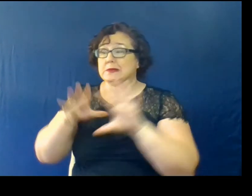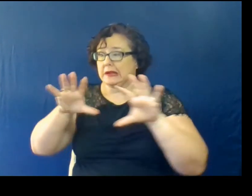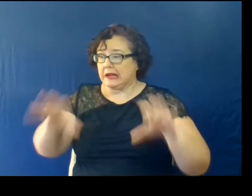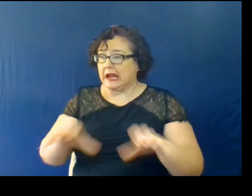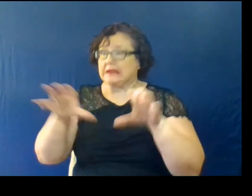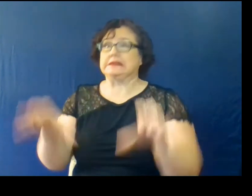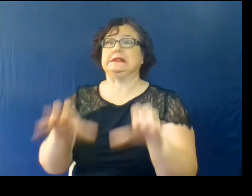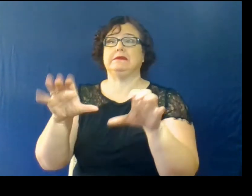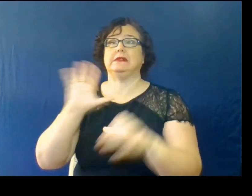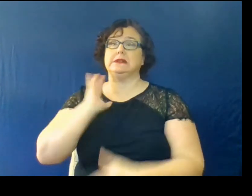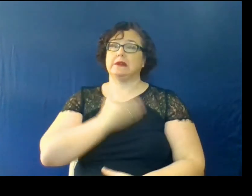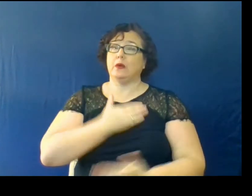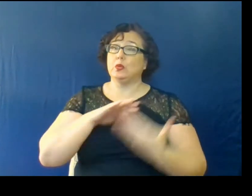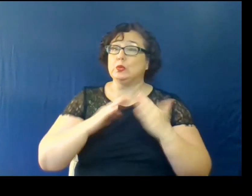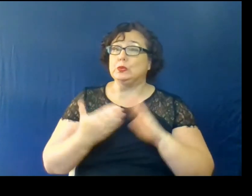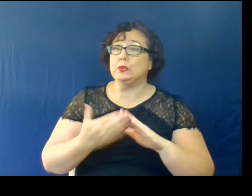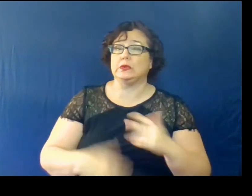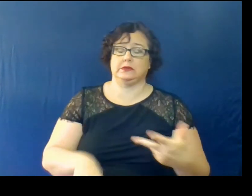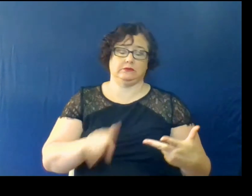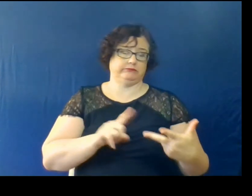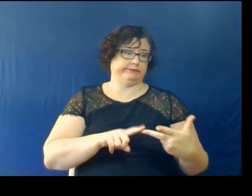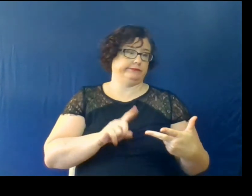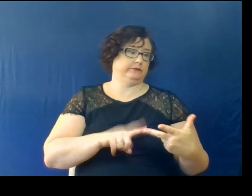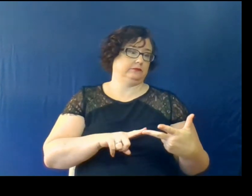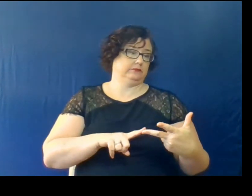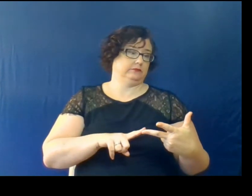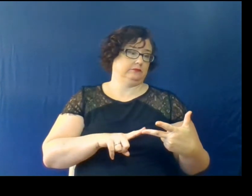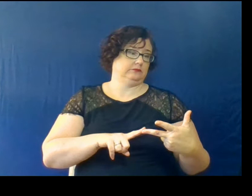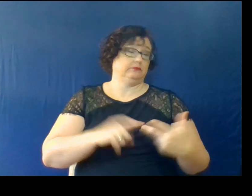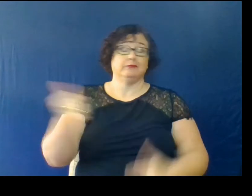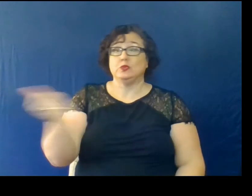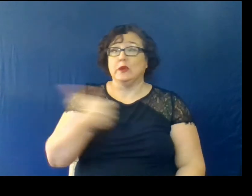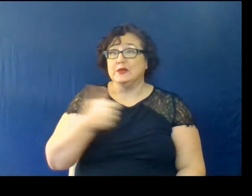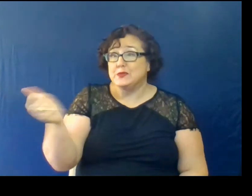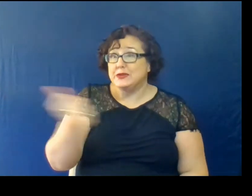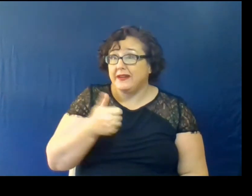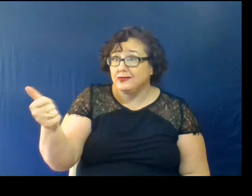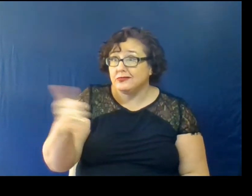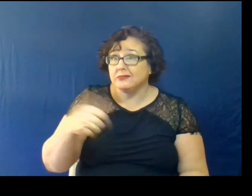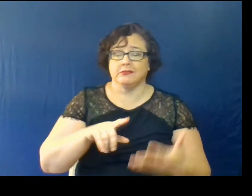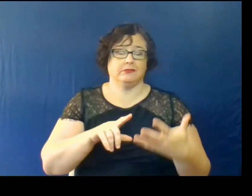communities, whether we're talking about transportation, the funds that get allocated to